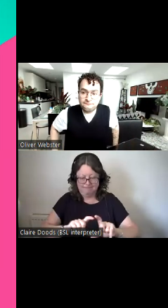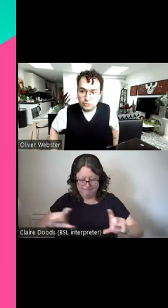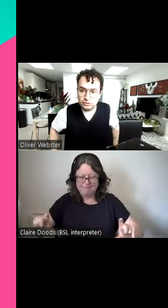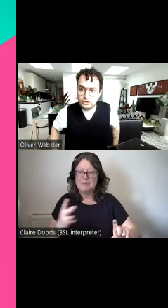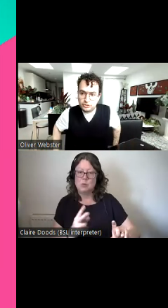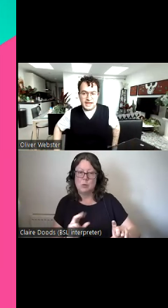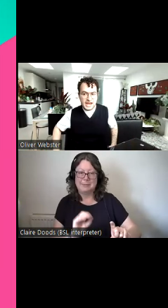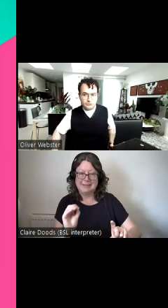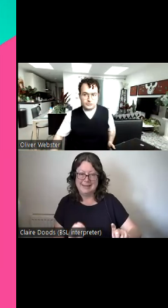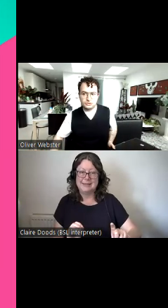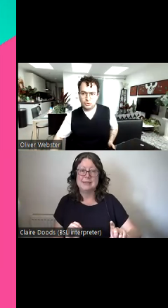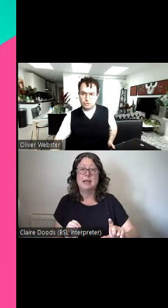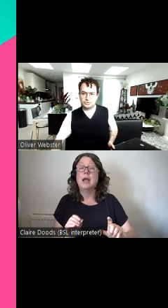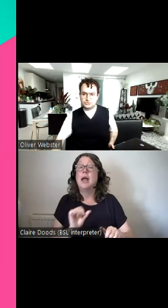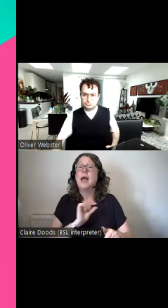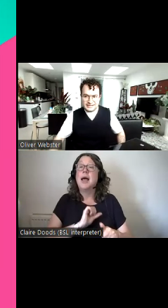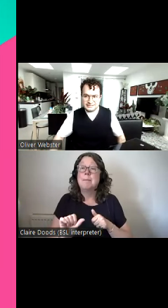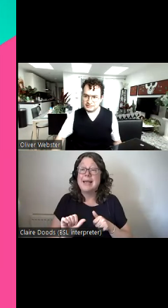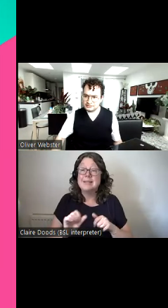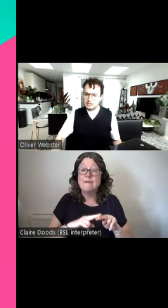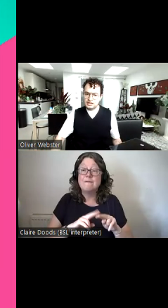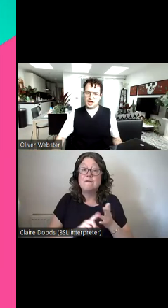The font should be Arial or Tiresias,